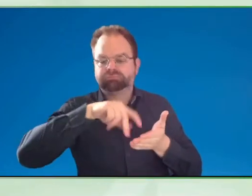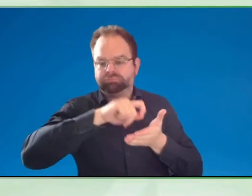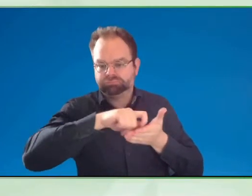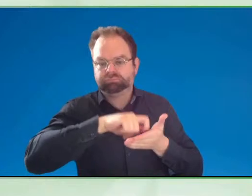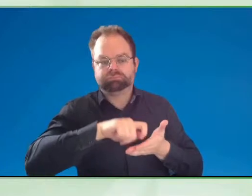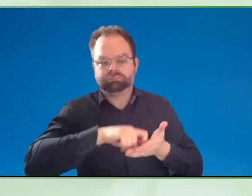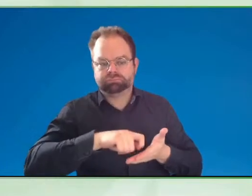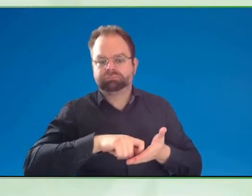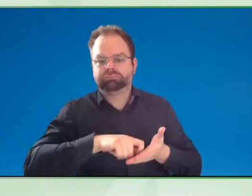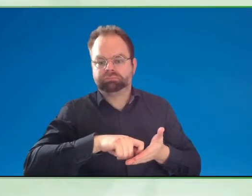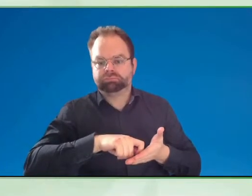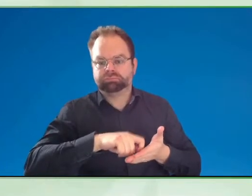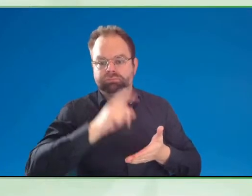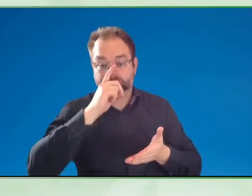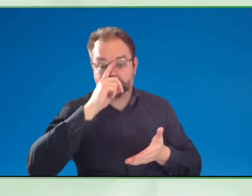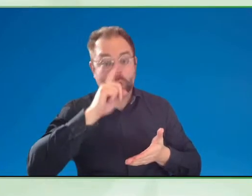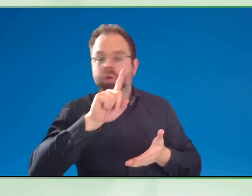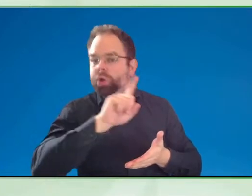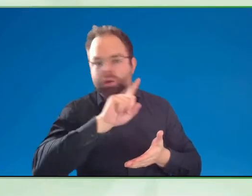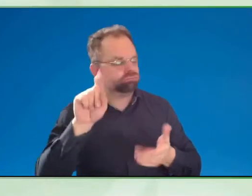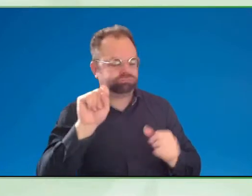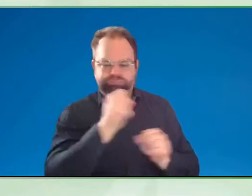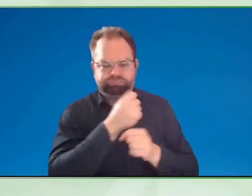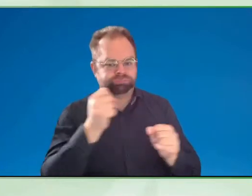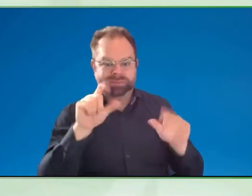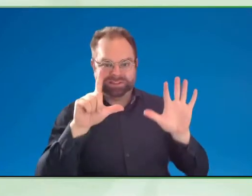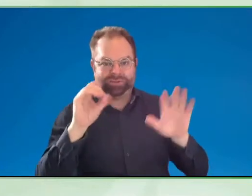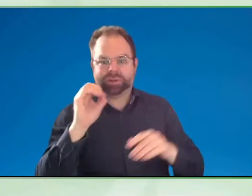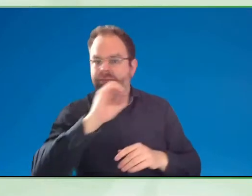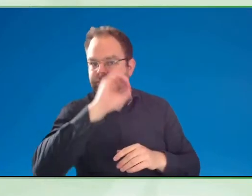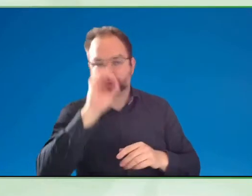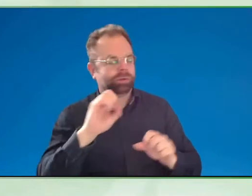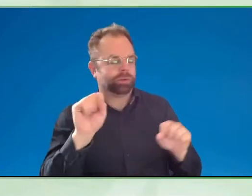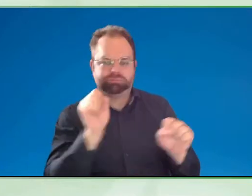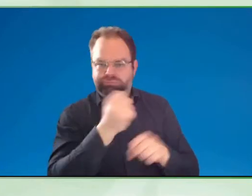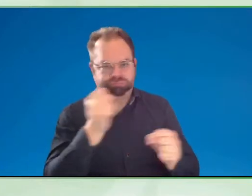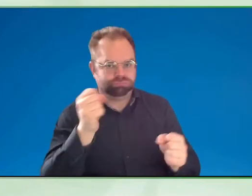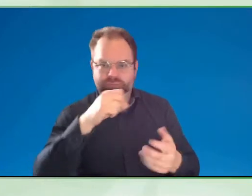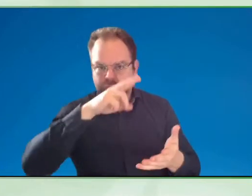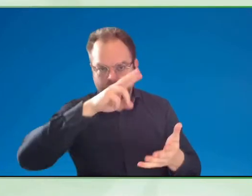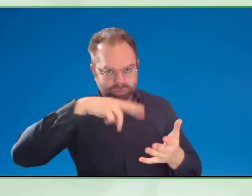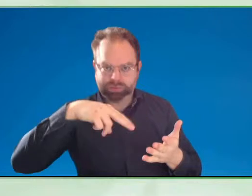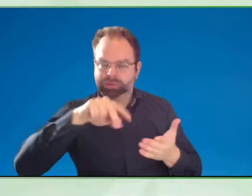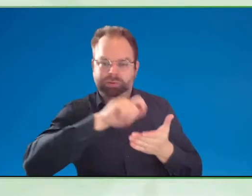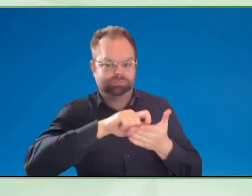That is one of the cities that work there.